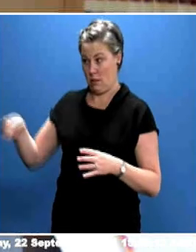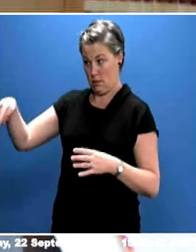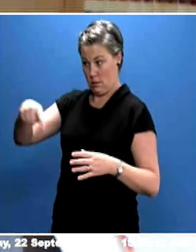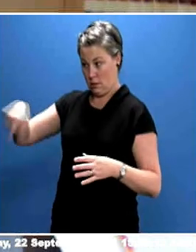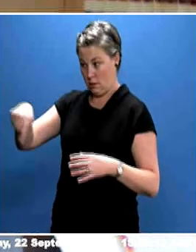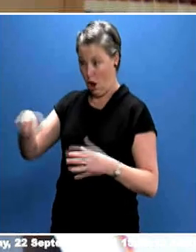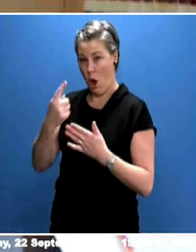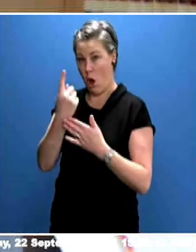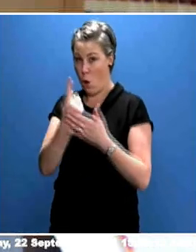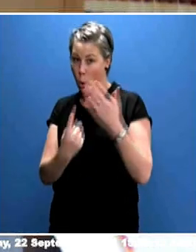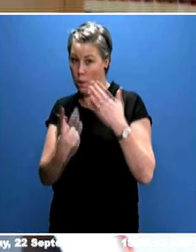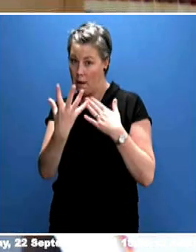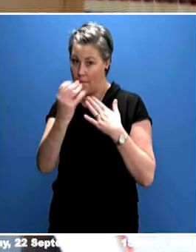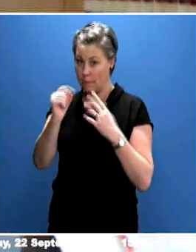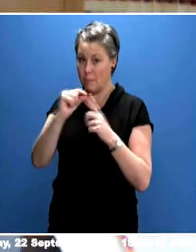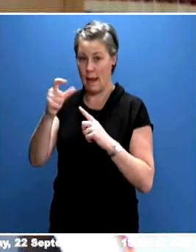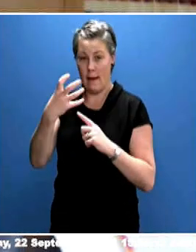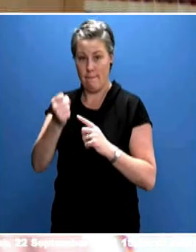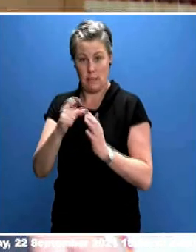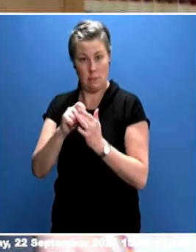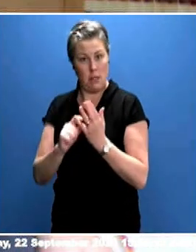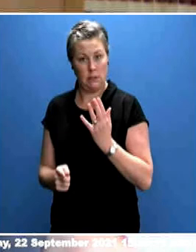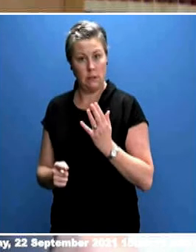a disability of some sort? You'd agree?